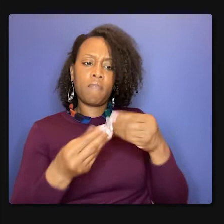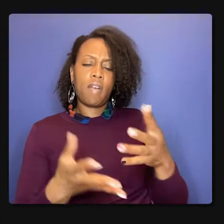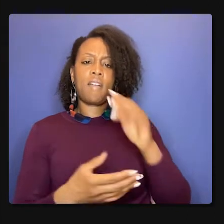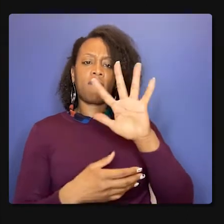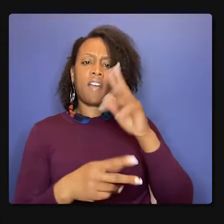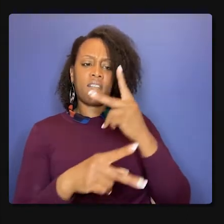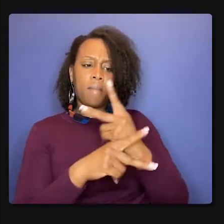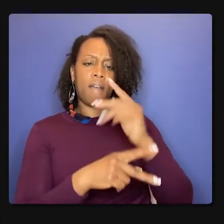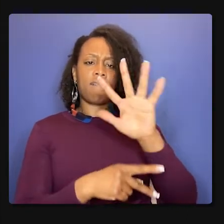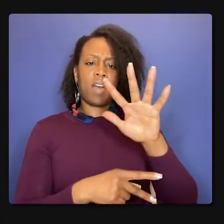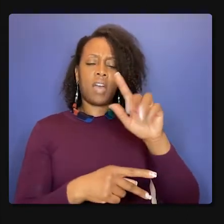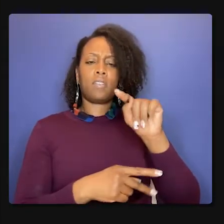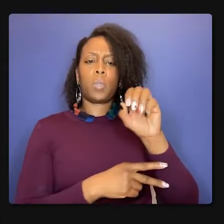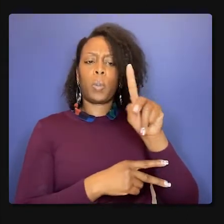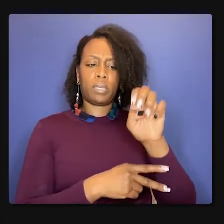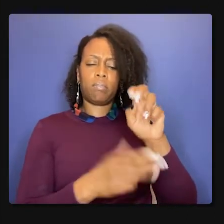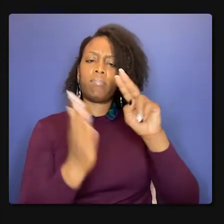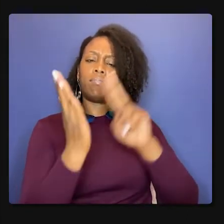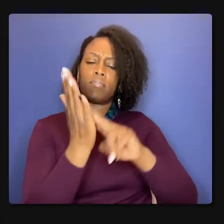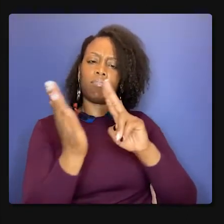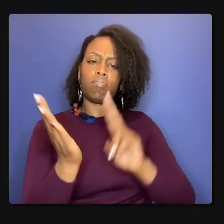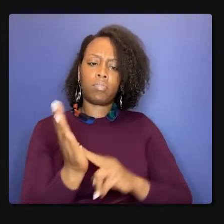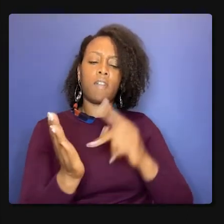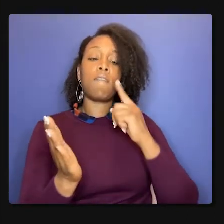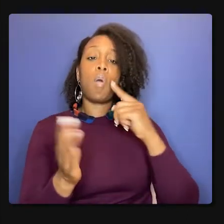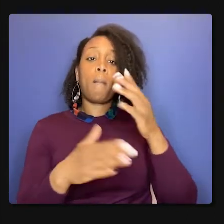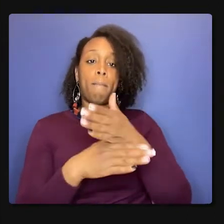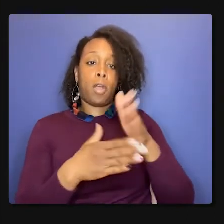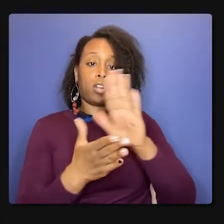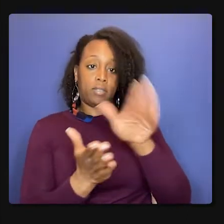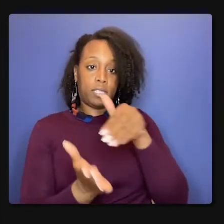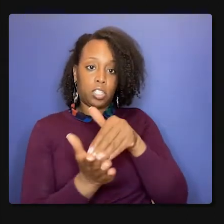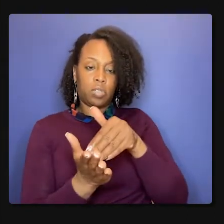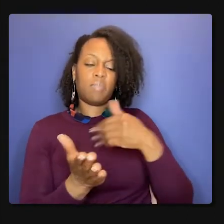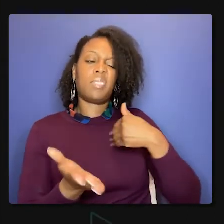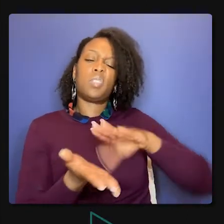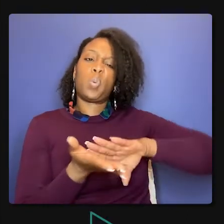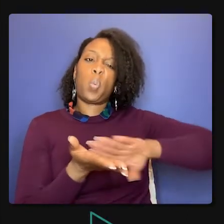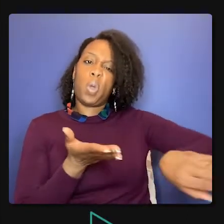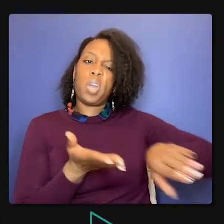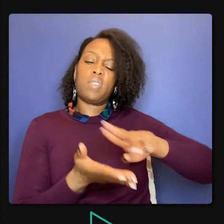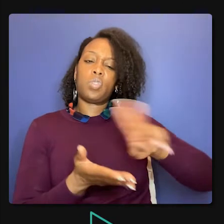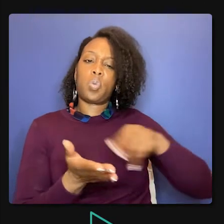a 555 token to register for Partner Center. This waives a normal registration fee,